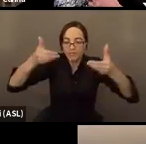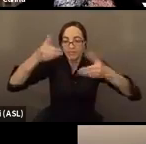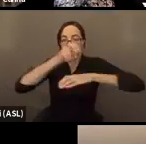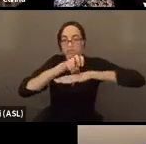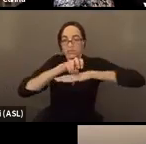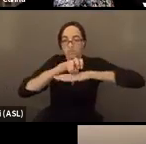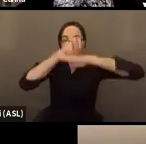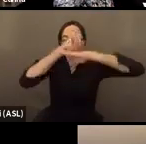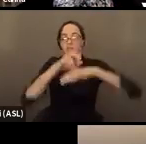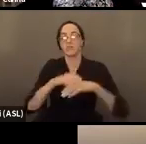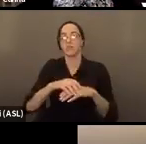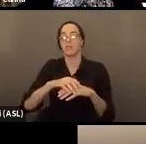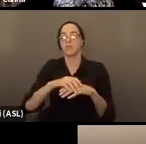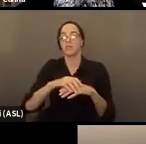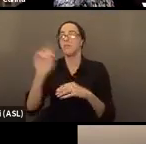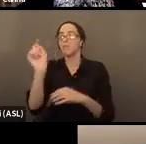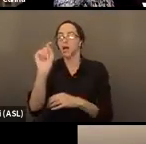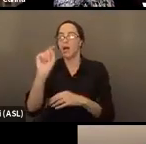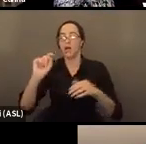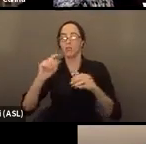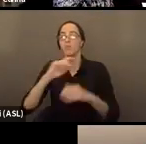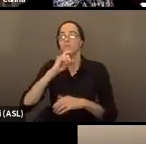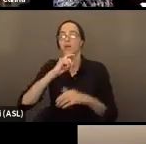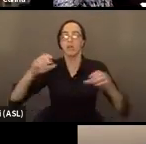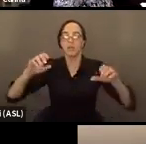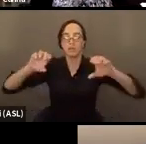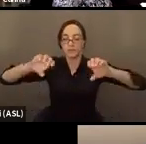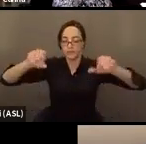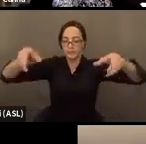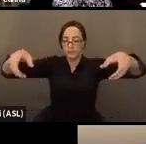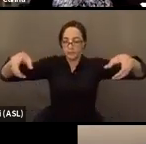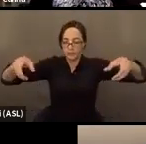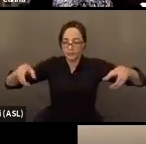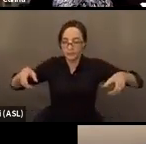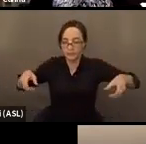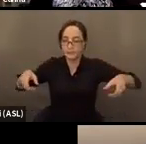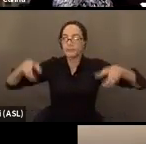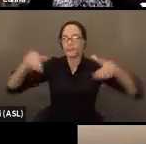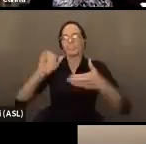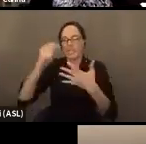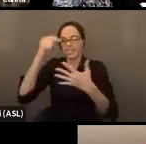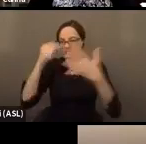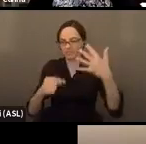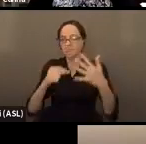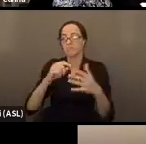that say you're looking for a scooter or a cane or a shower bench insurance isn't going to pay for it